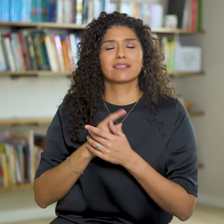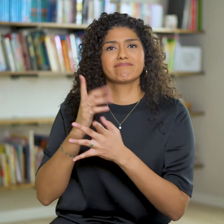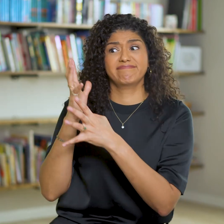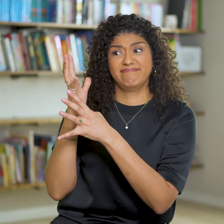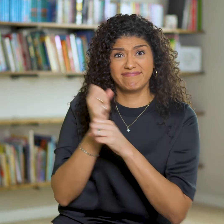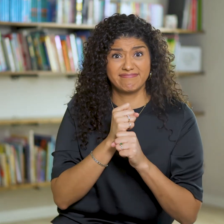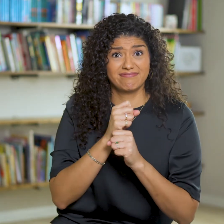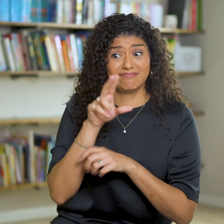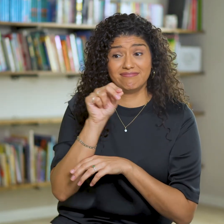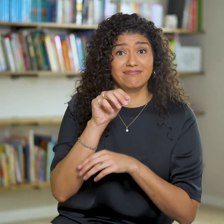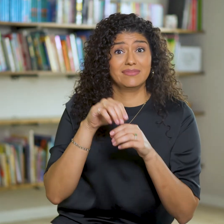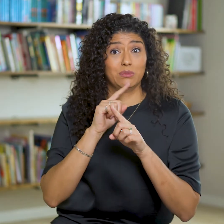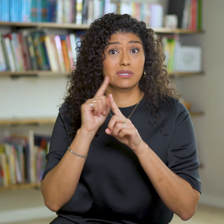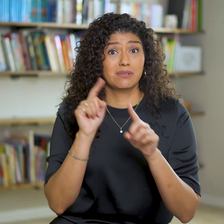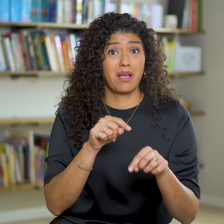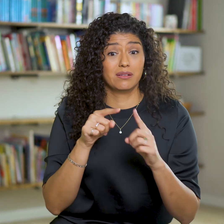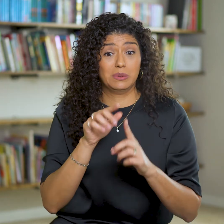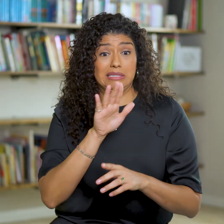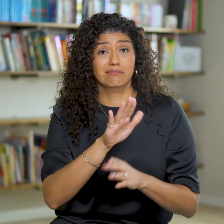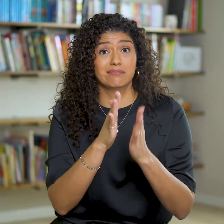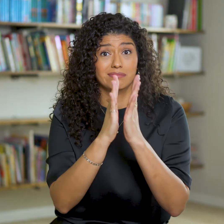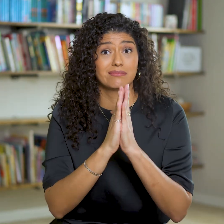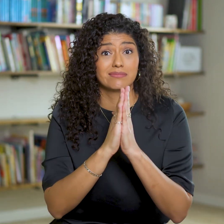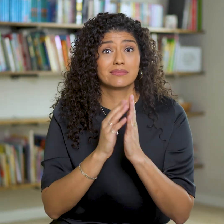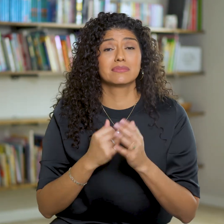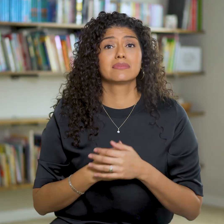gets a “no” in response to his prayer.